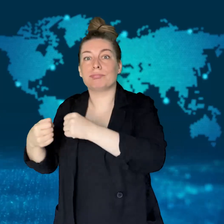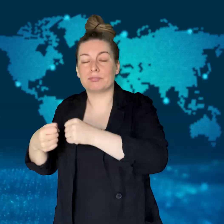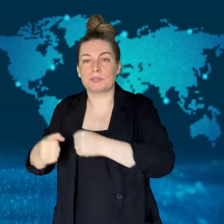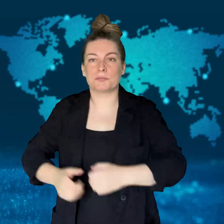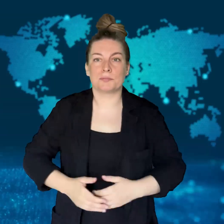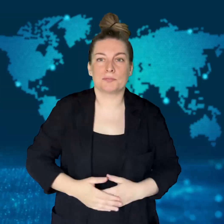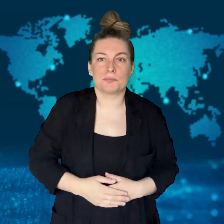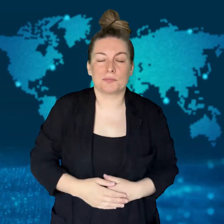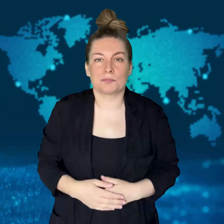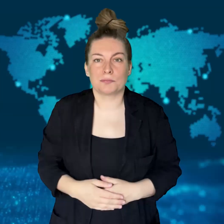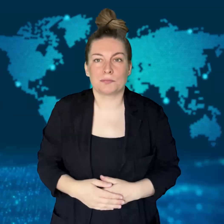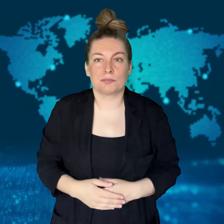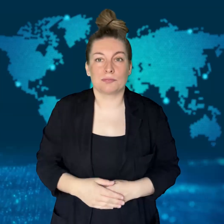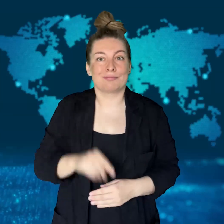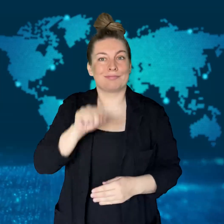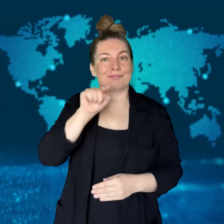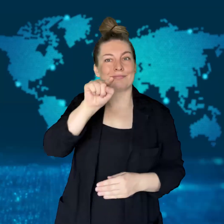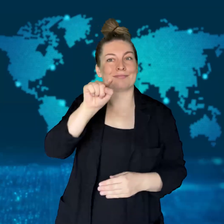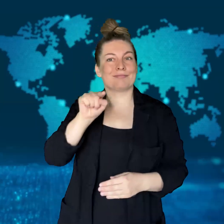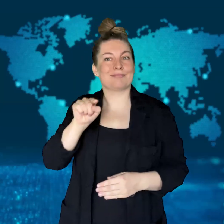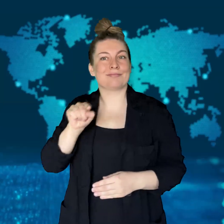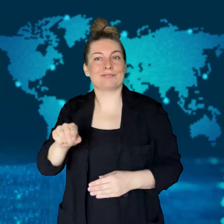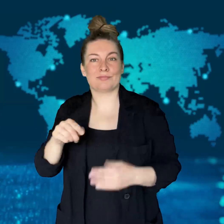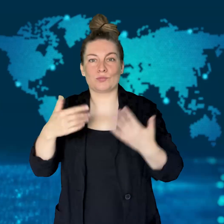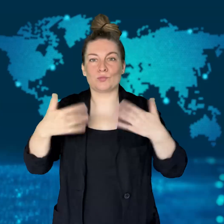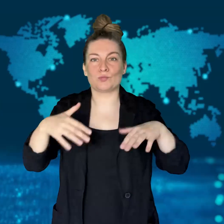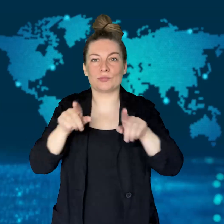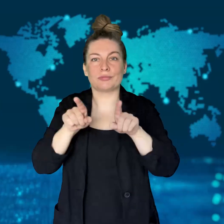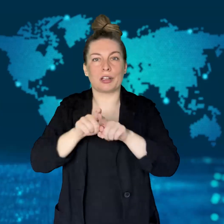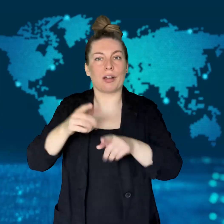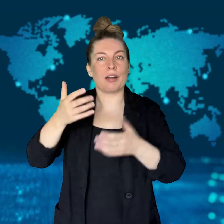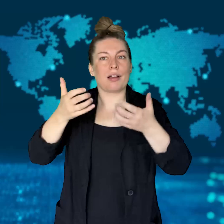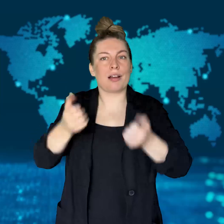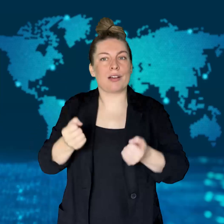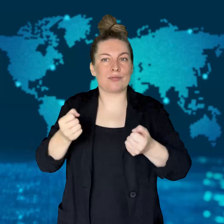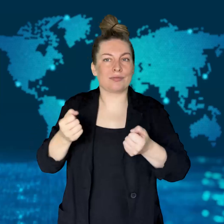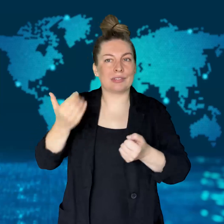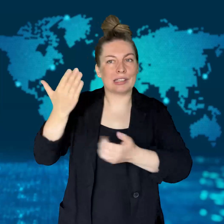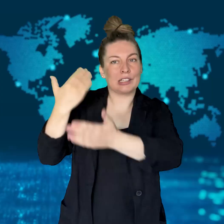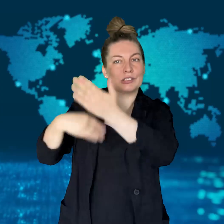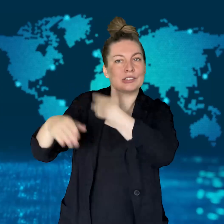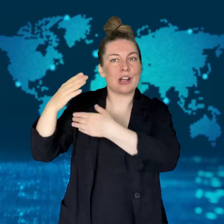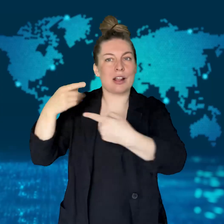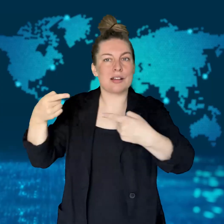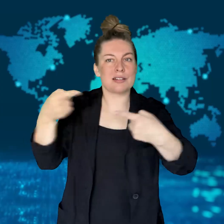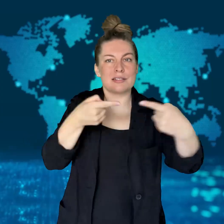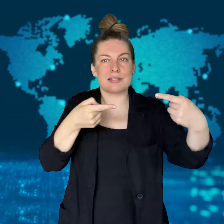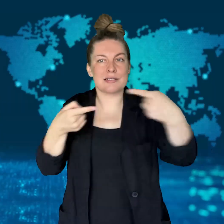Those balloons damaged South Korean cars. The two countries have launched